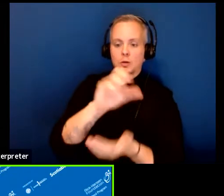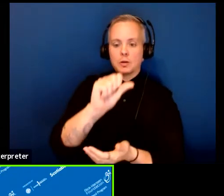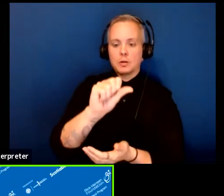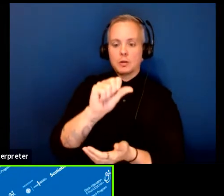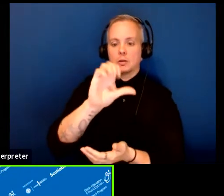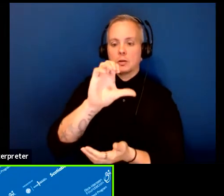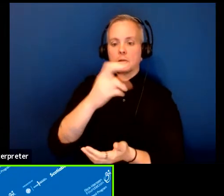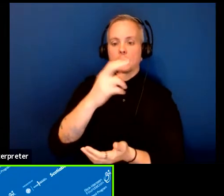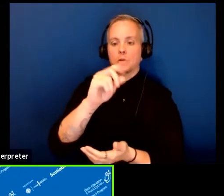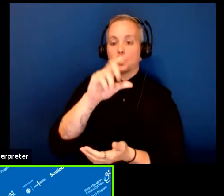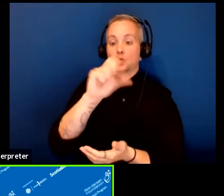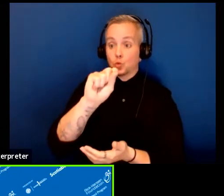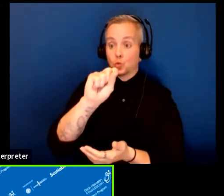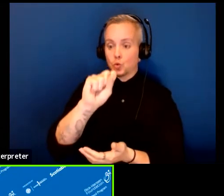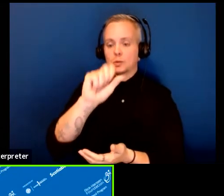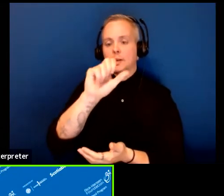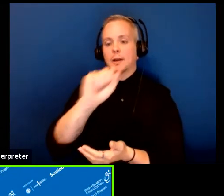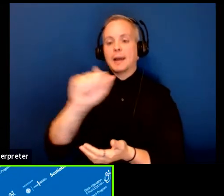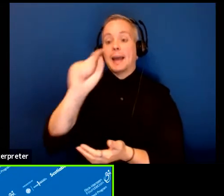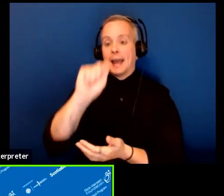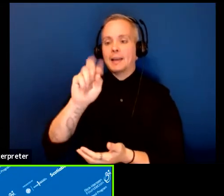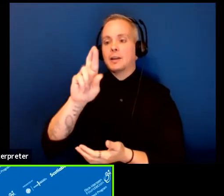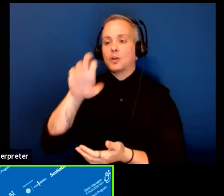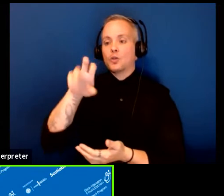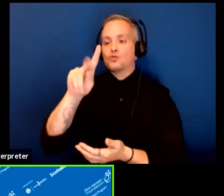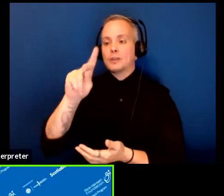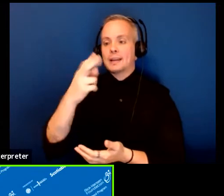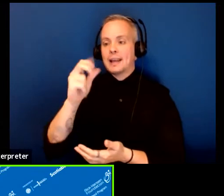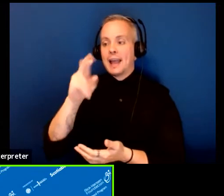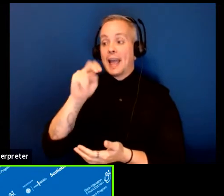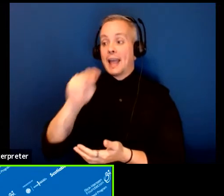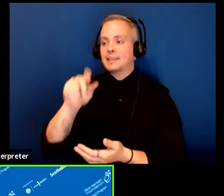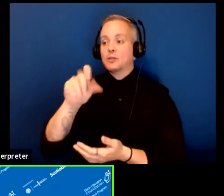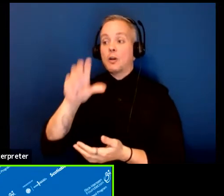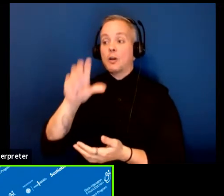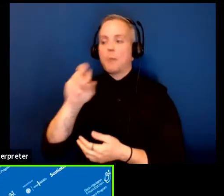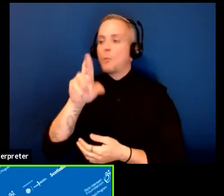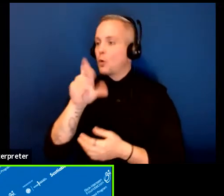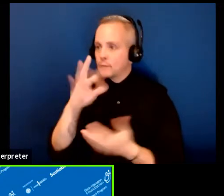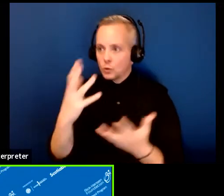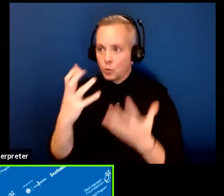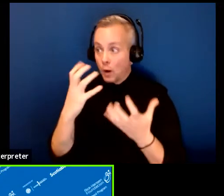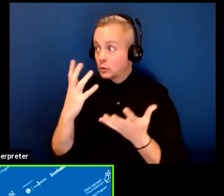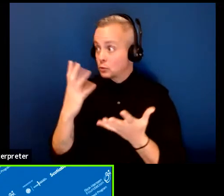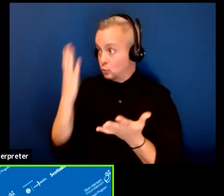schools@rickhansen.com. IF YOU ARE INTERESTED OR YOU WOULD LIKE TO RECOMMEND TO SOMEONE YOU KNOW THAT THEY